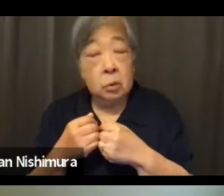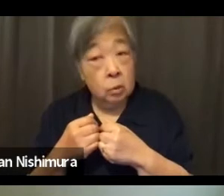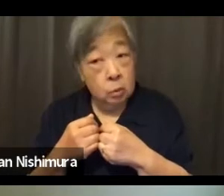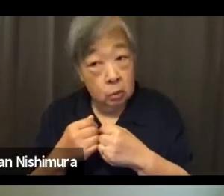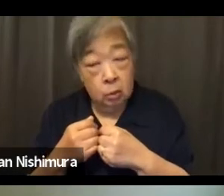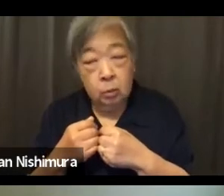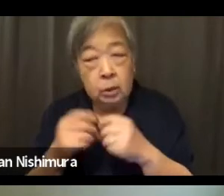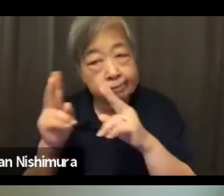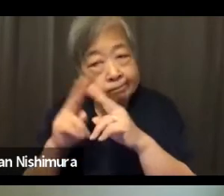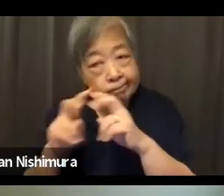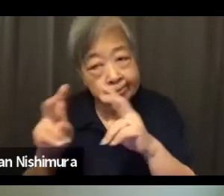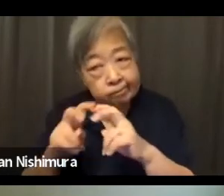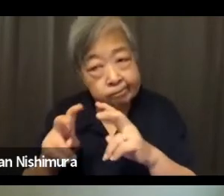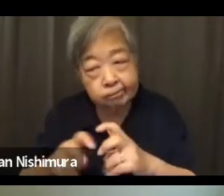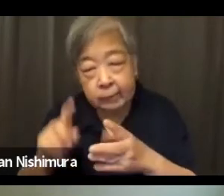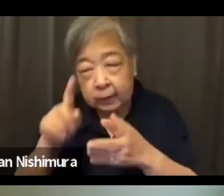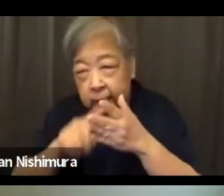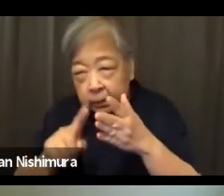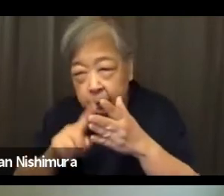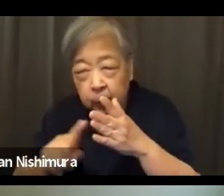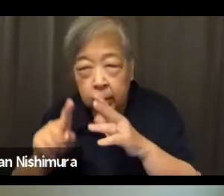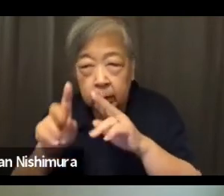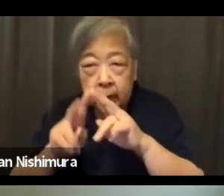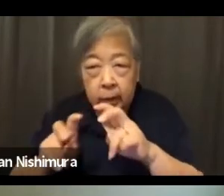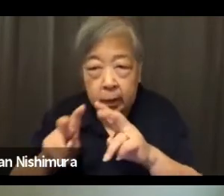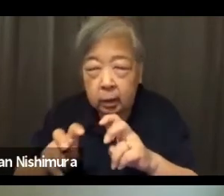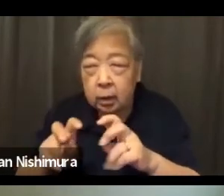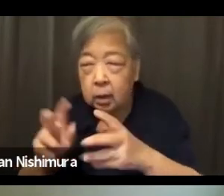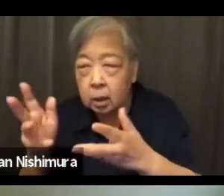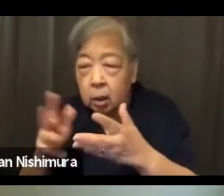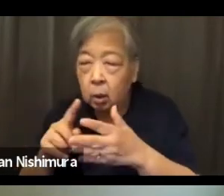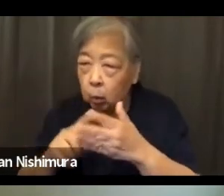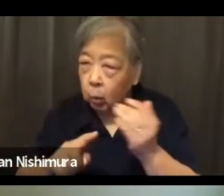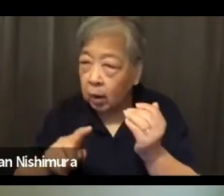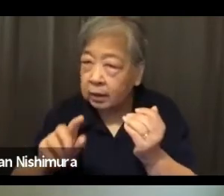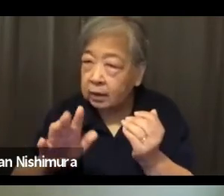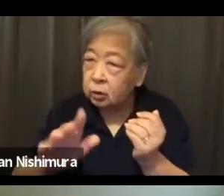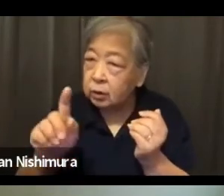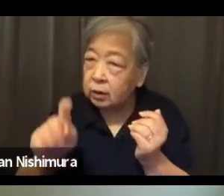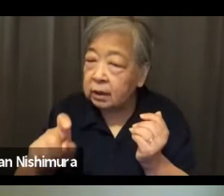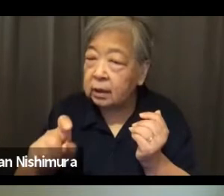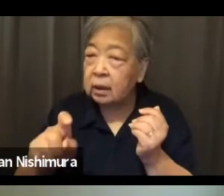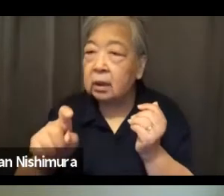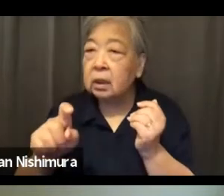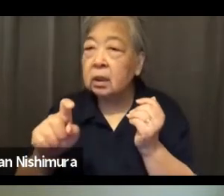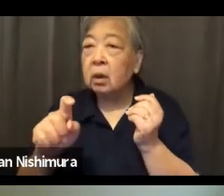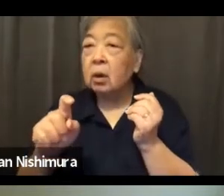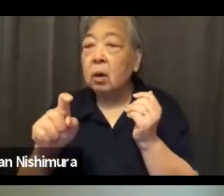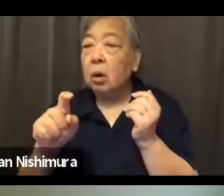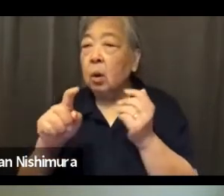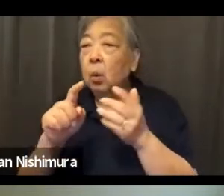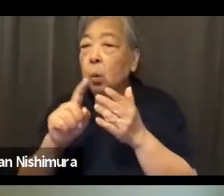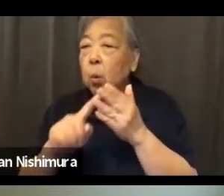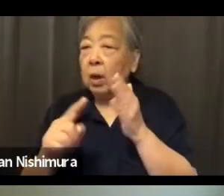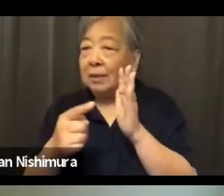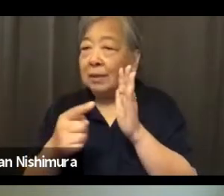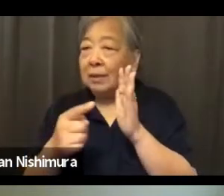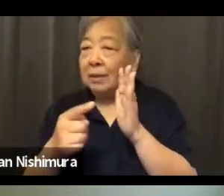and exploring of what is the need? What symptoms does the animal reduce for you?